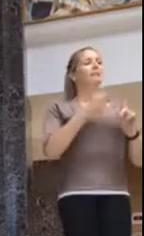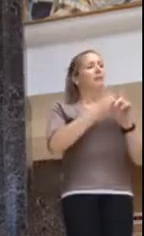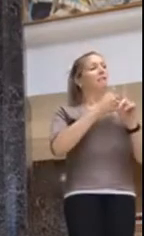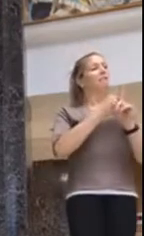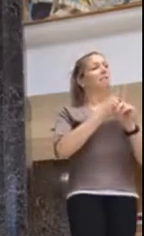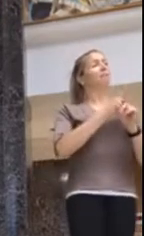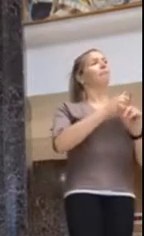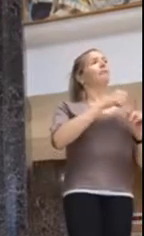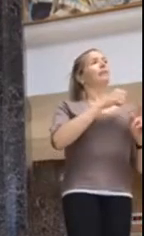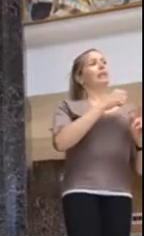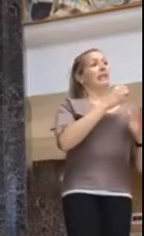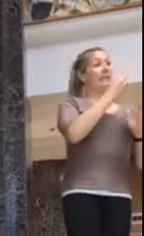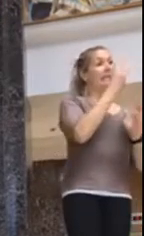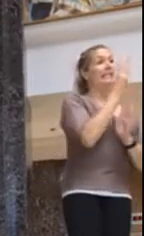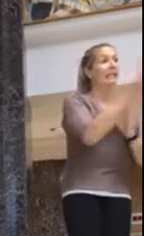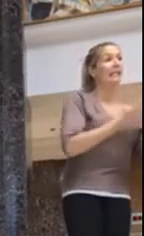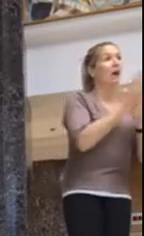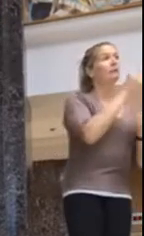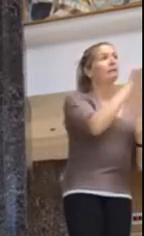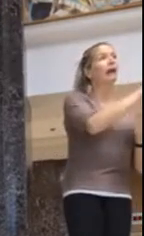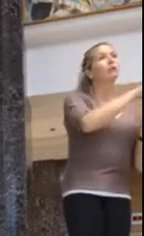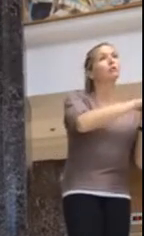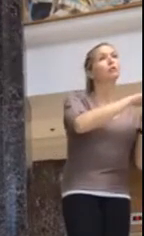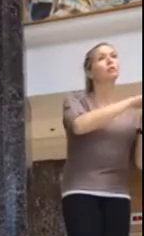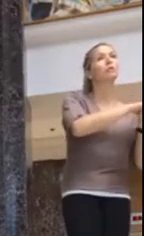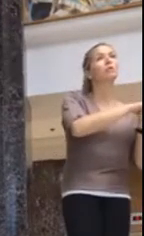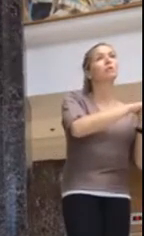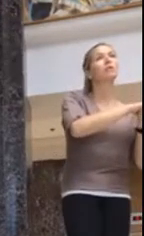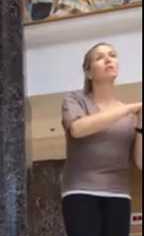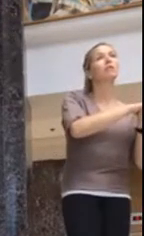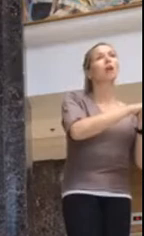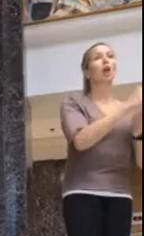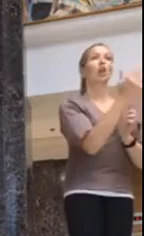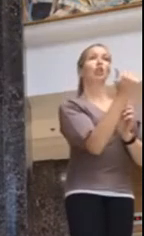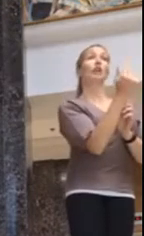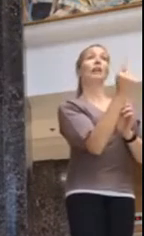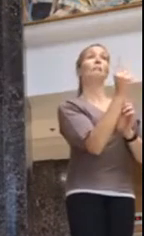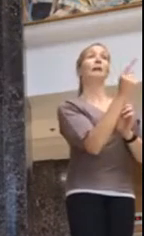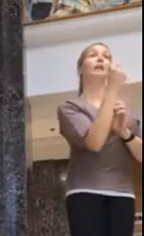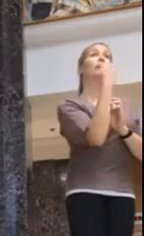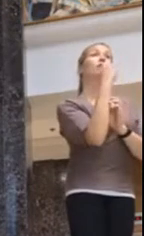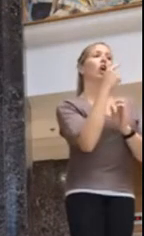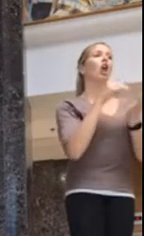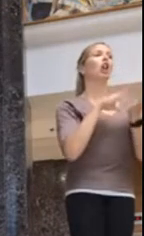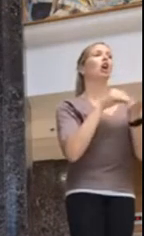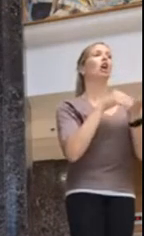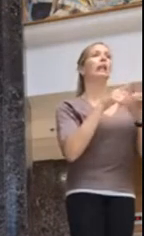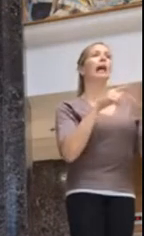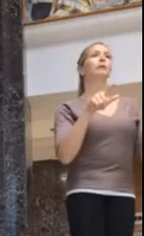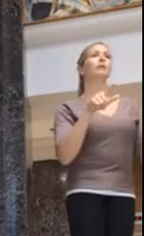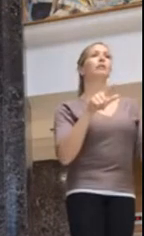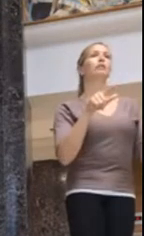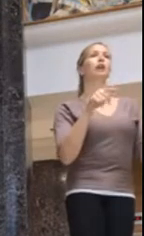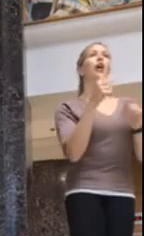a six hour school day. 13 minutes to learn his language, and 13 minutes to learn his curriculum.